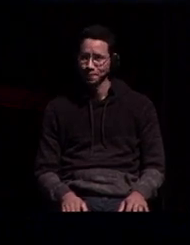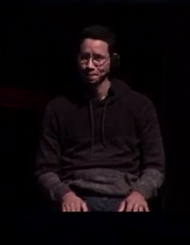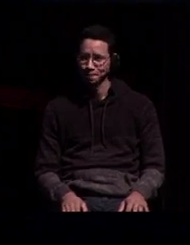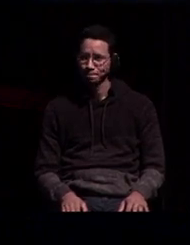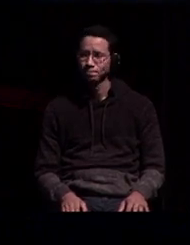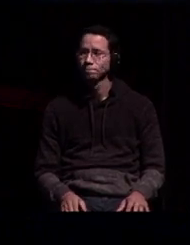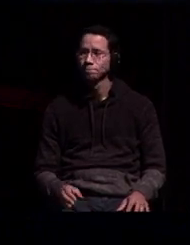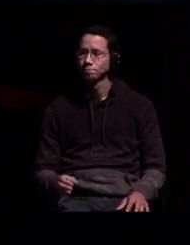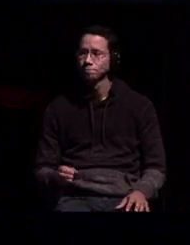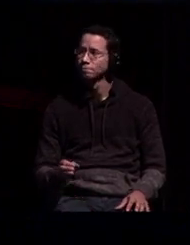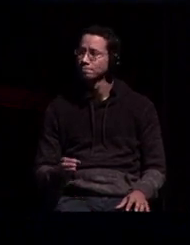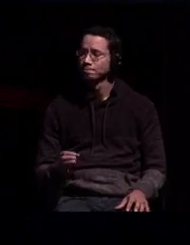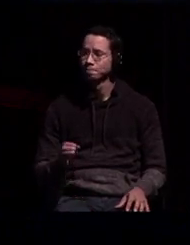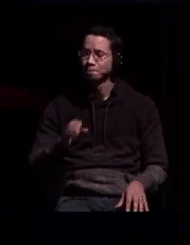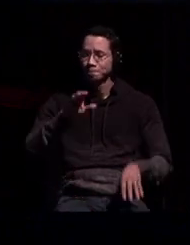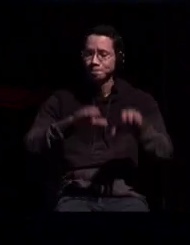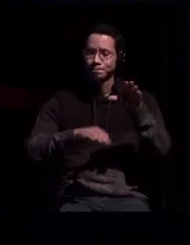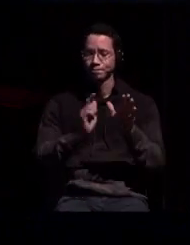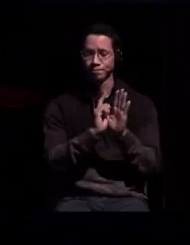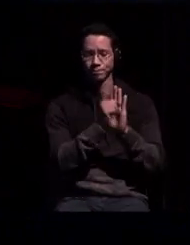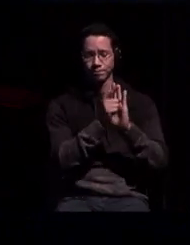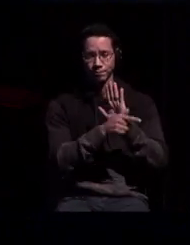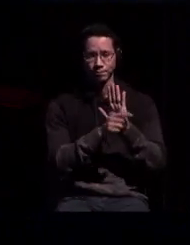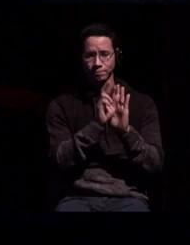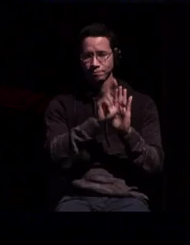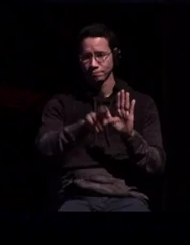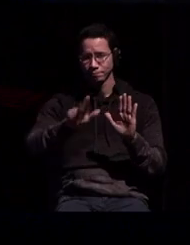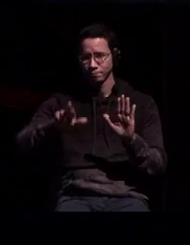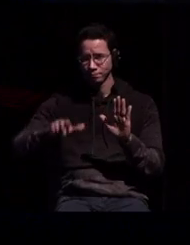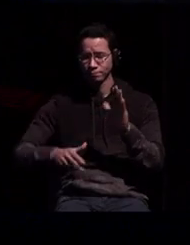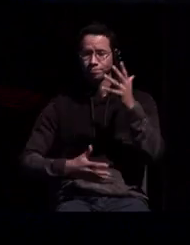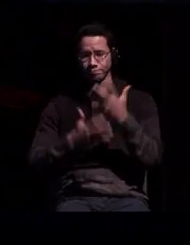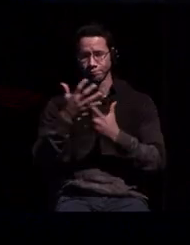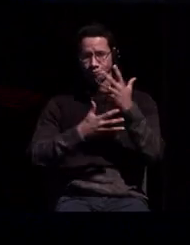impact on tourism development.